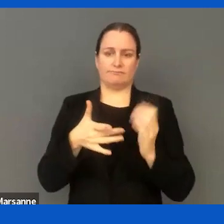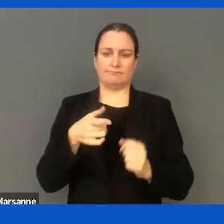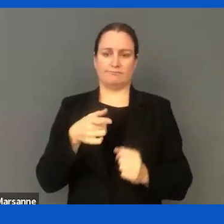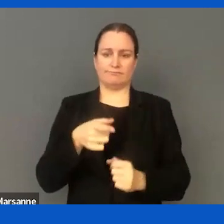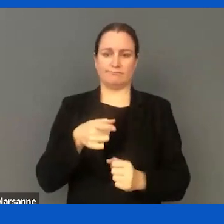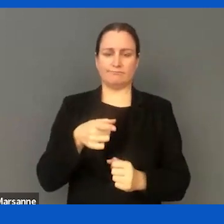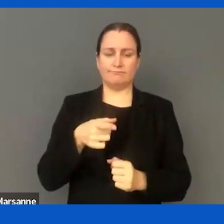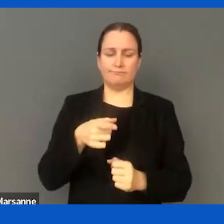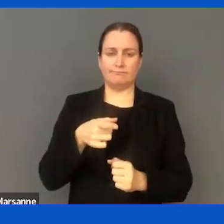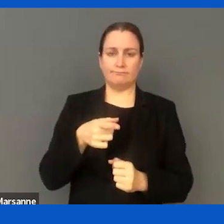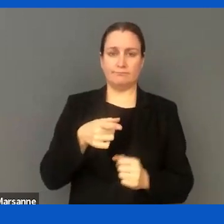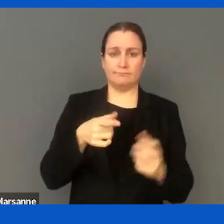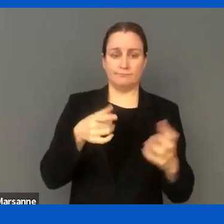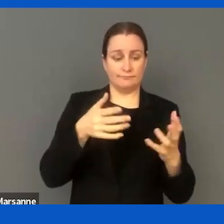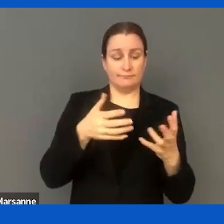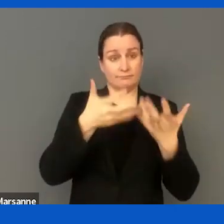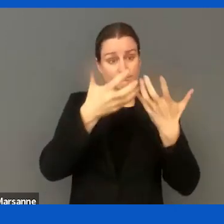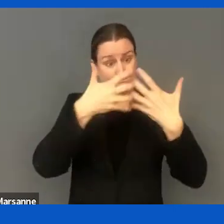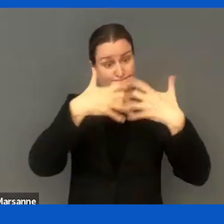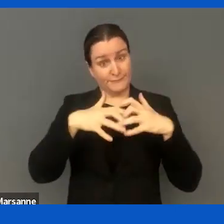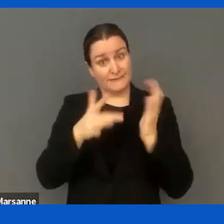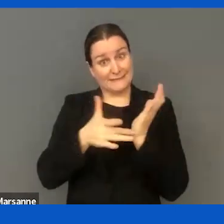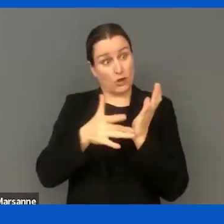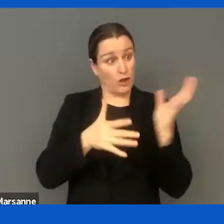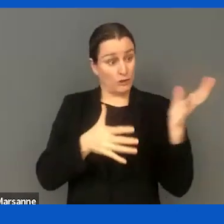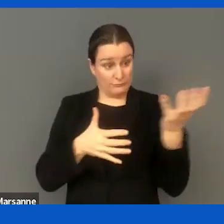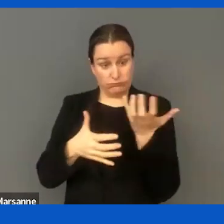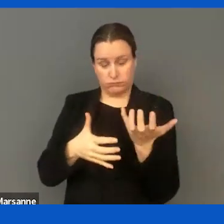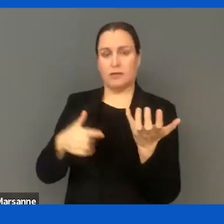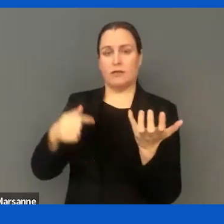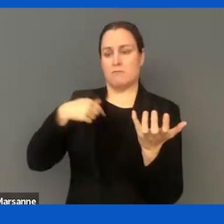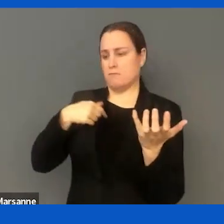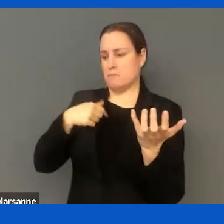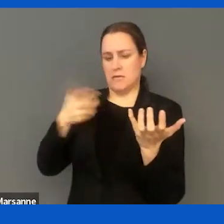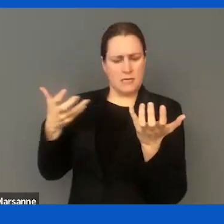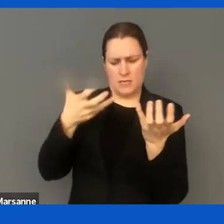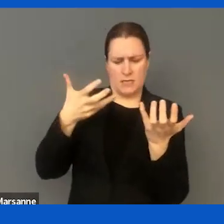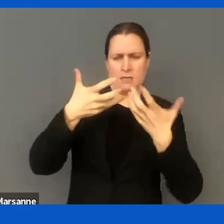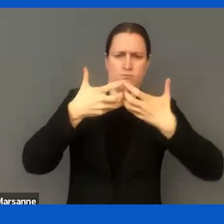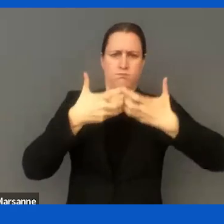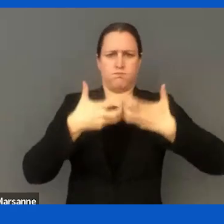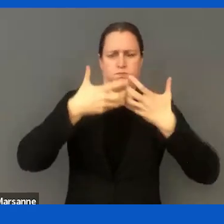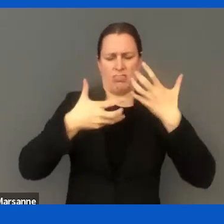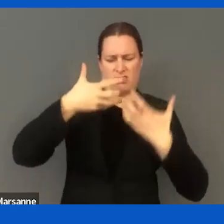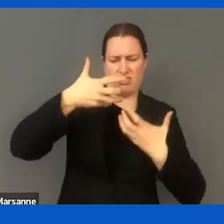plug-in cannot interact correctly. The visual, the wrong alternative, like I told before. And